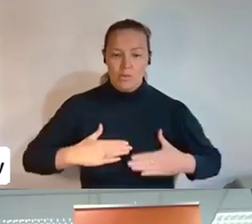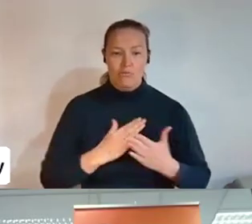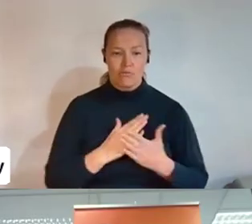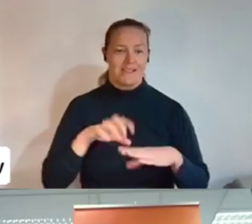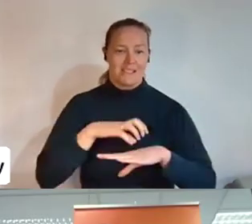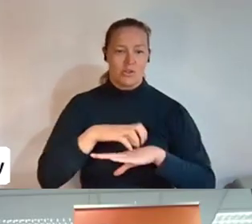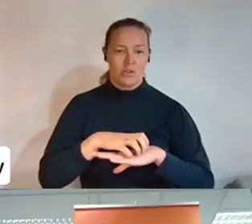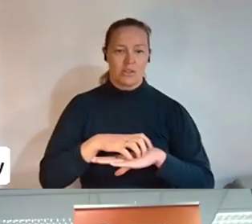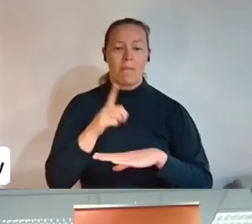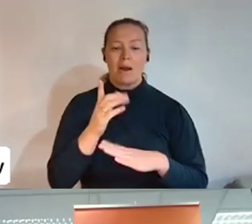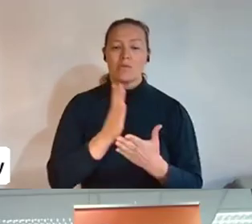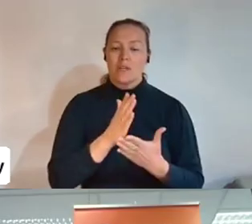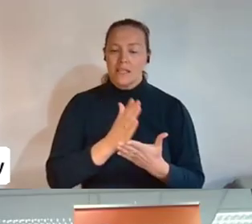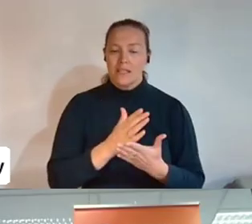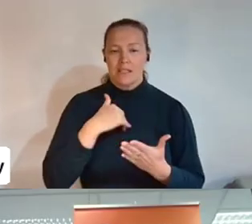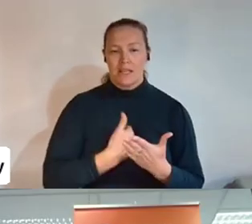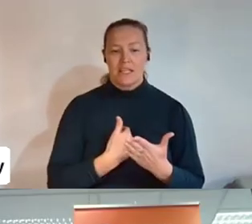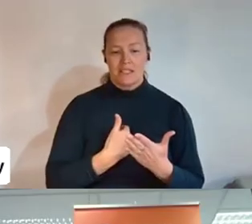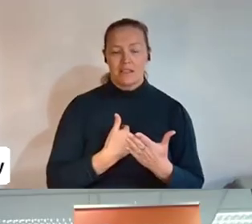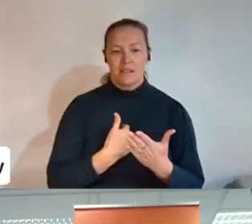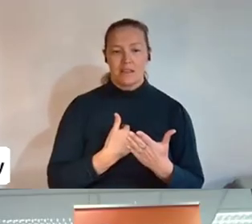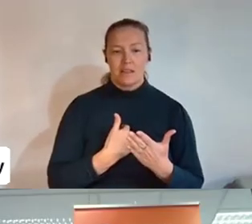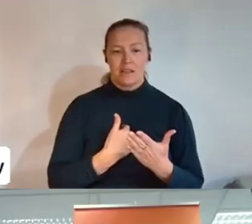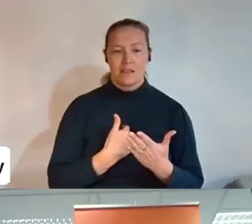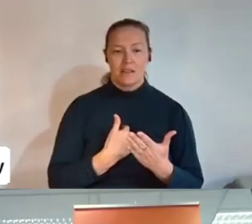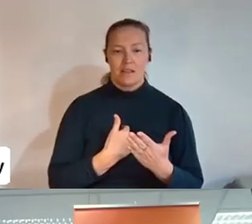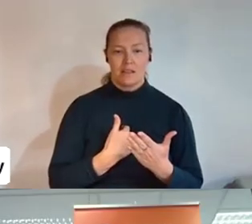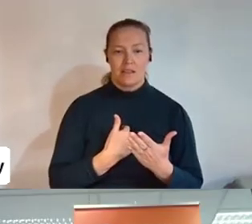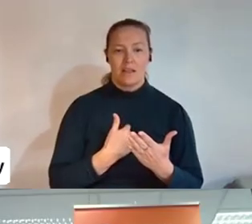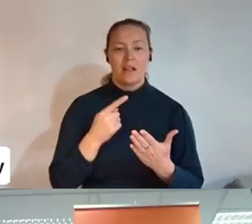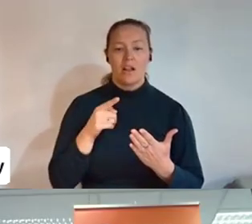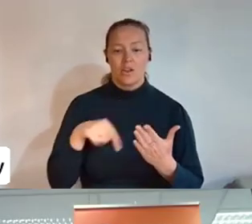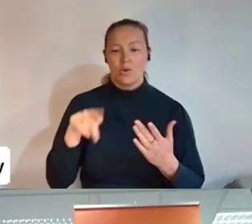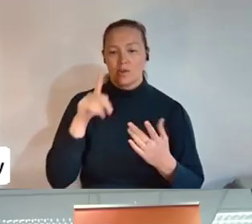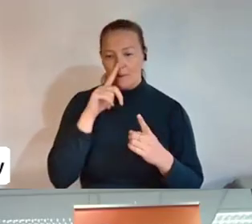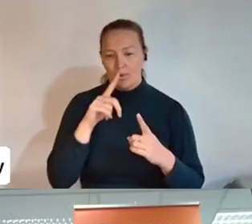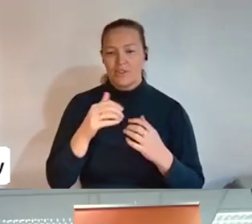separation between those voices and representing the disability community and independent voices